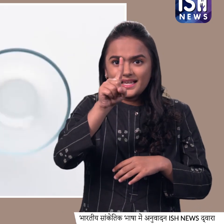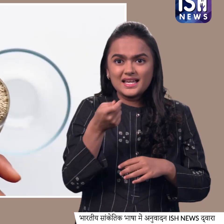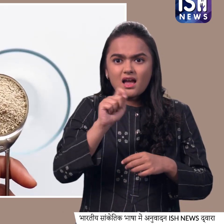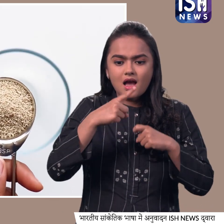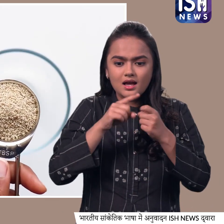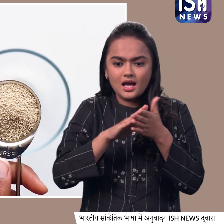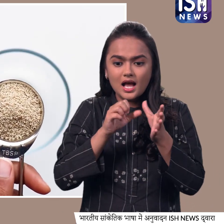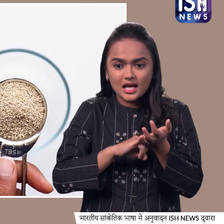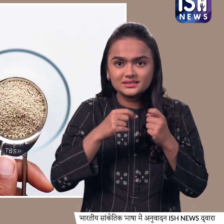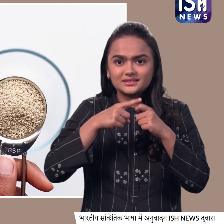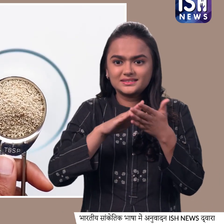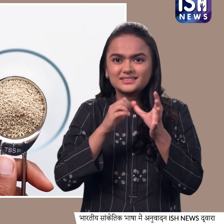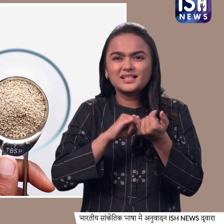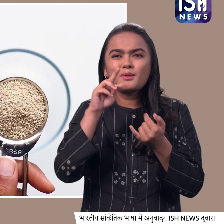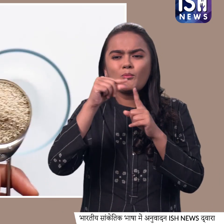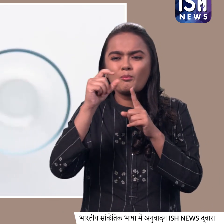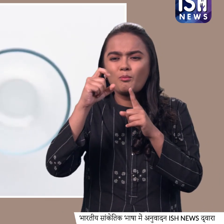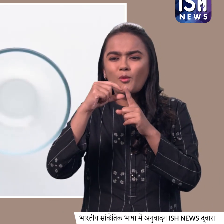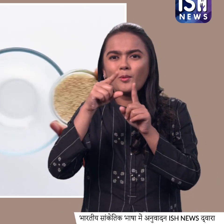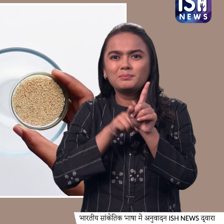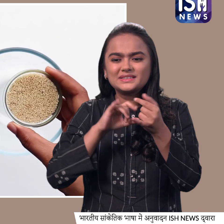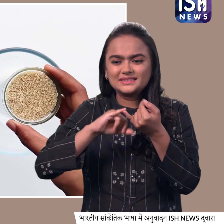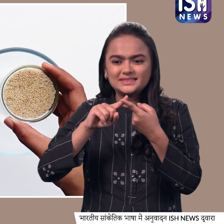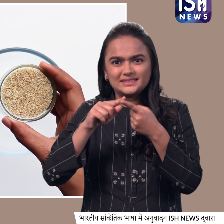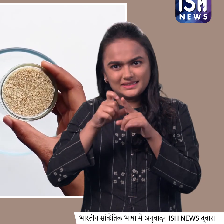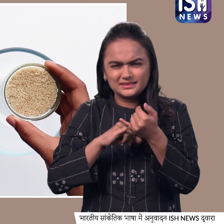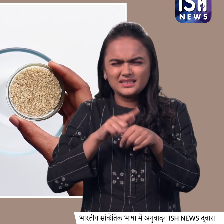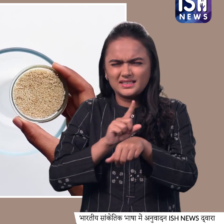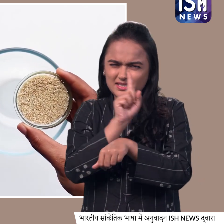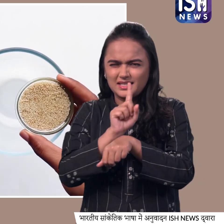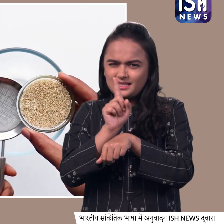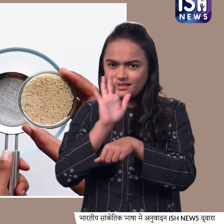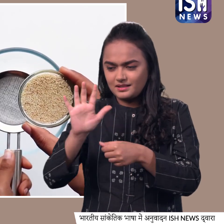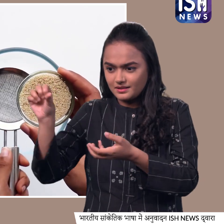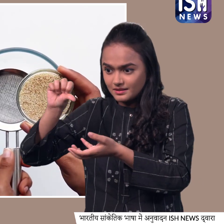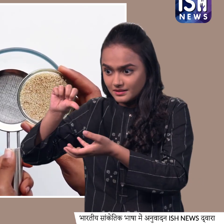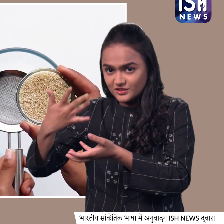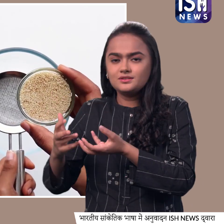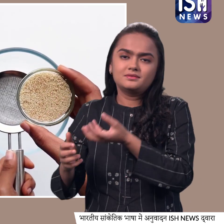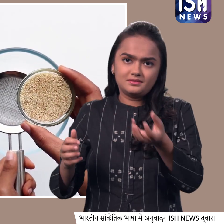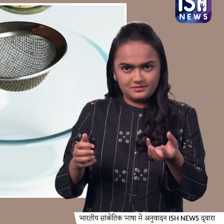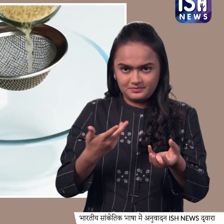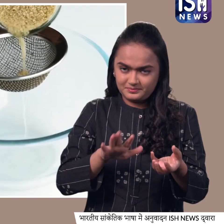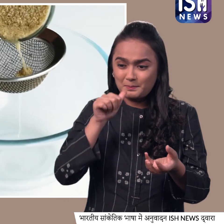Then take 1 Tbsp poppy seeds. Soak it in water for 1 hour and then drain its water.